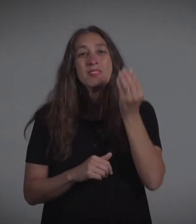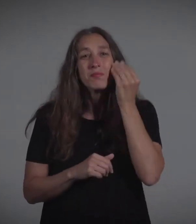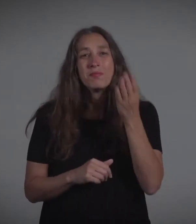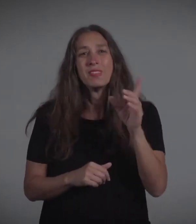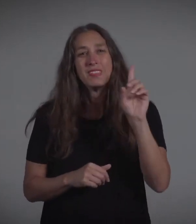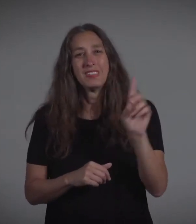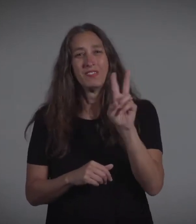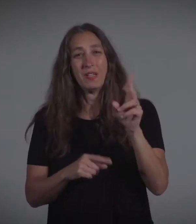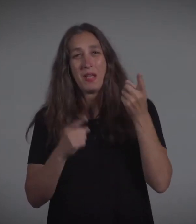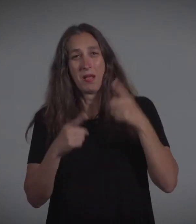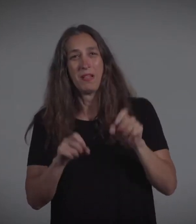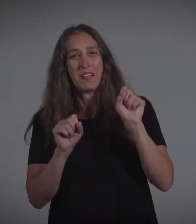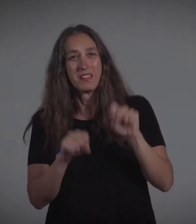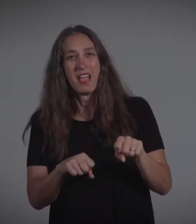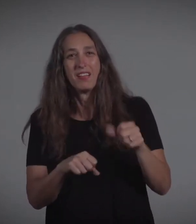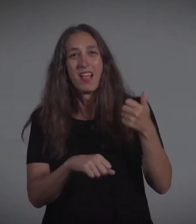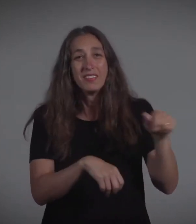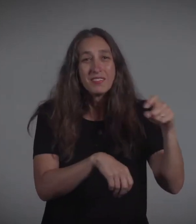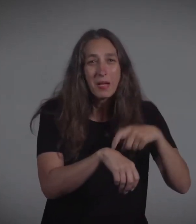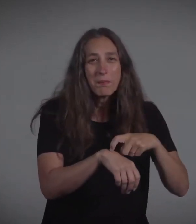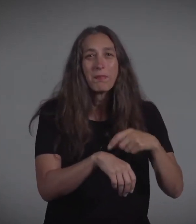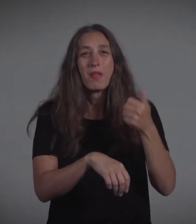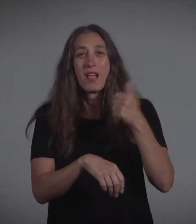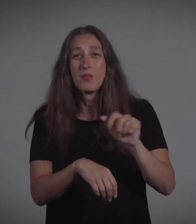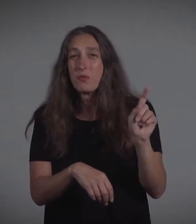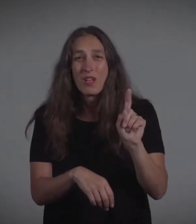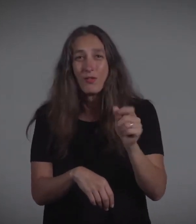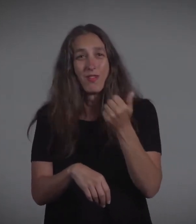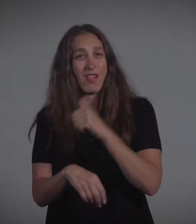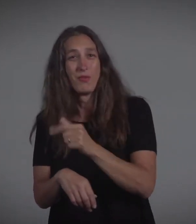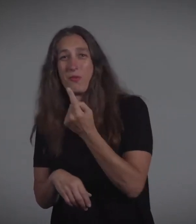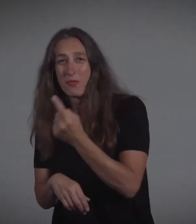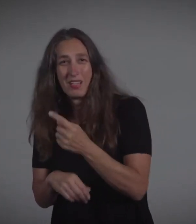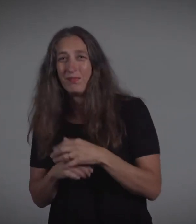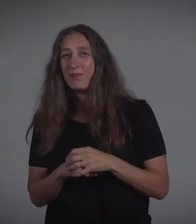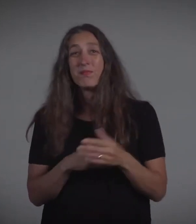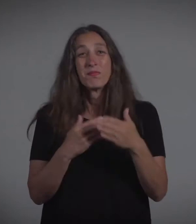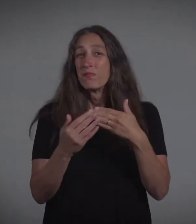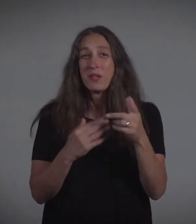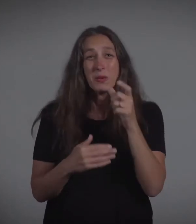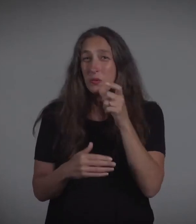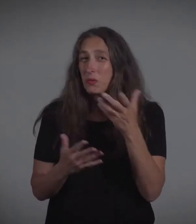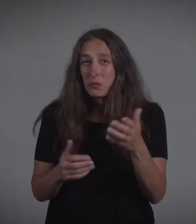etc. Domestic violence can occur at any time, anywhere, to anyone.